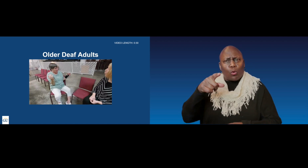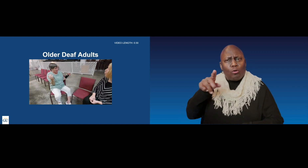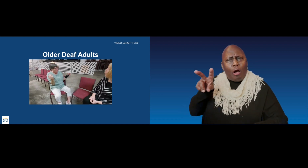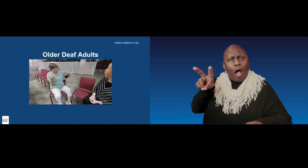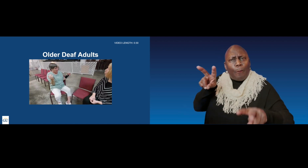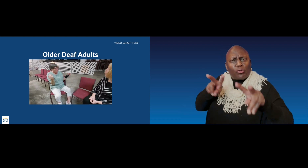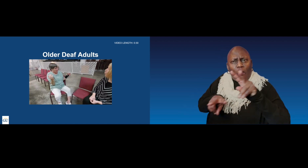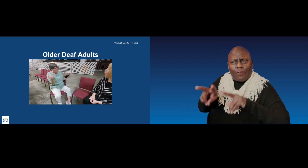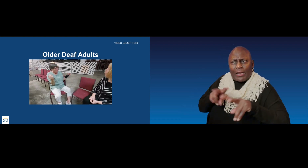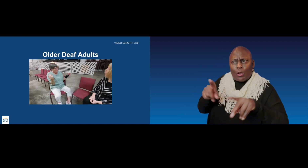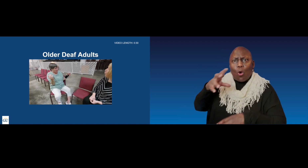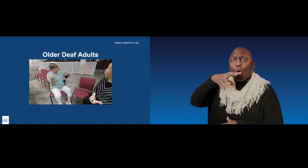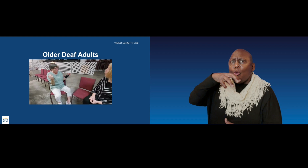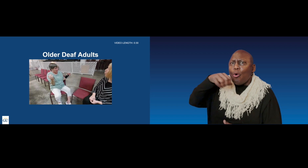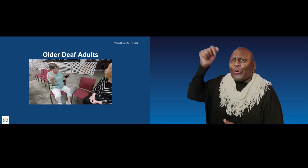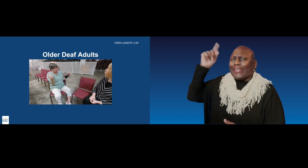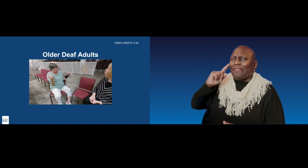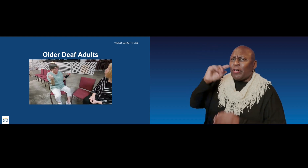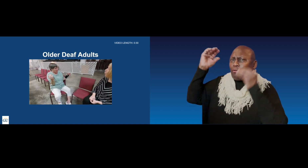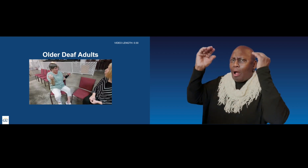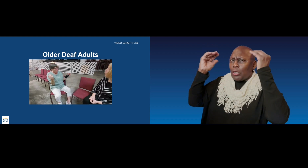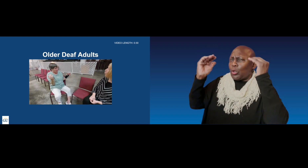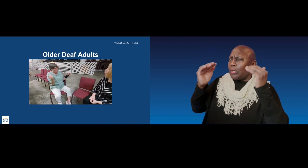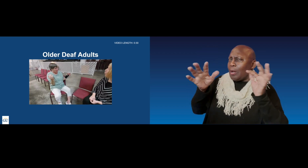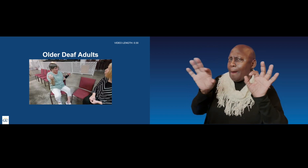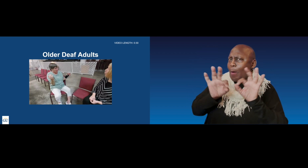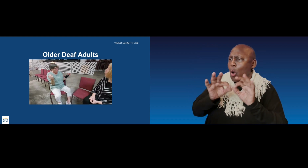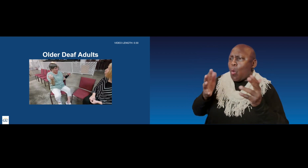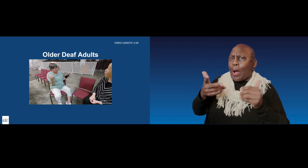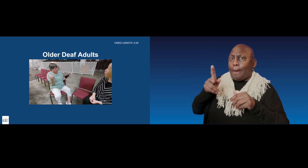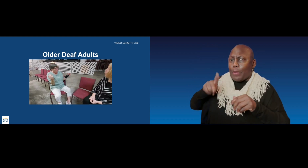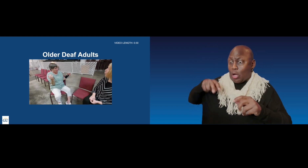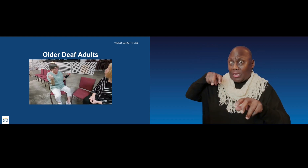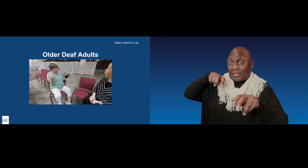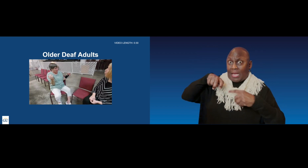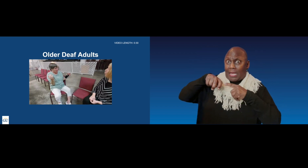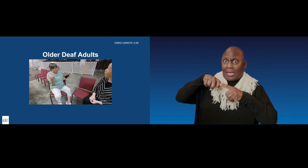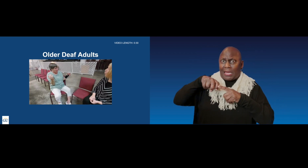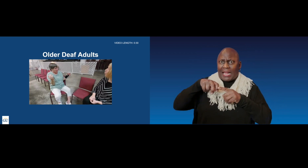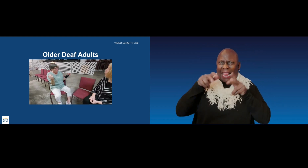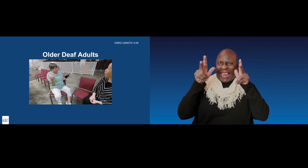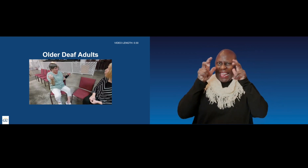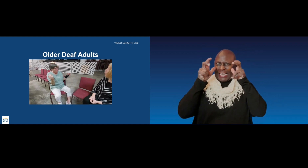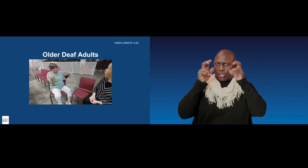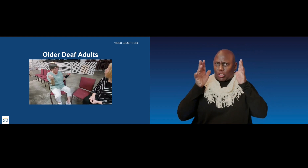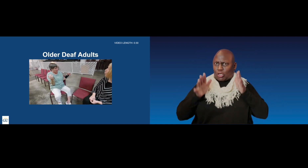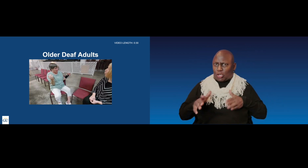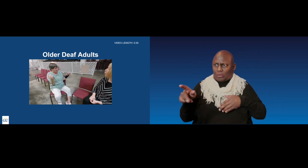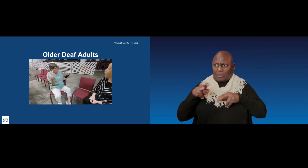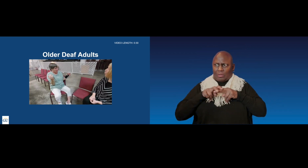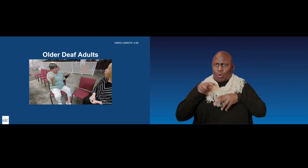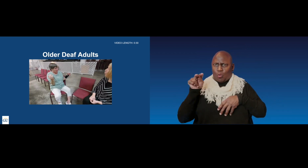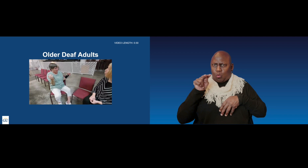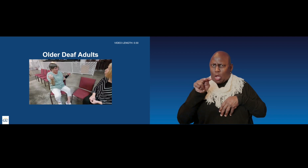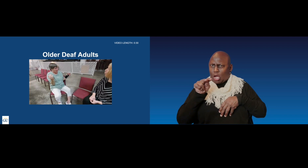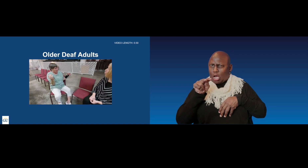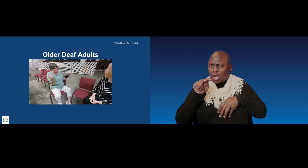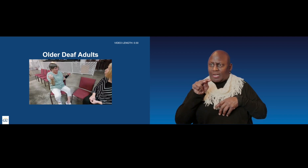Now, I'd like you to observe this conversation between older deaf adults. Take careful note of how the listener is